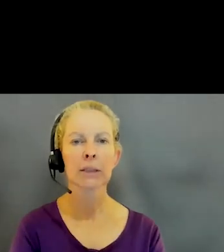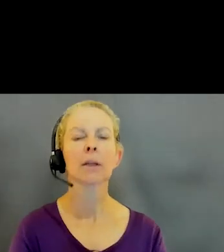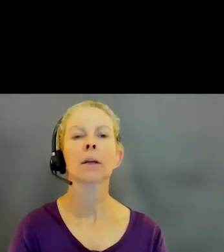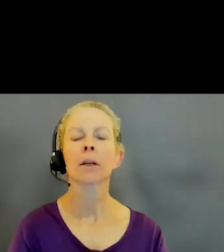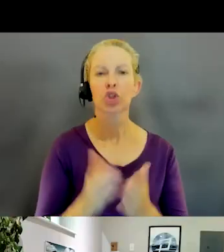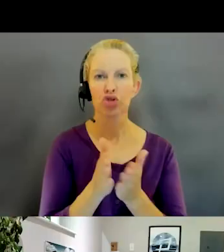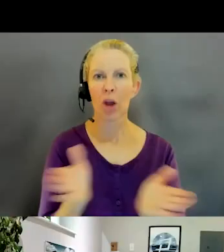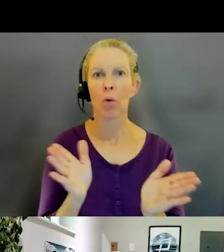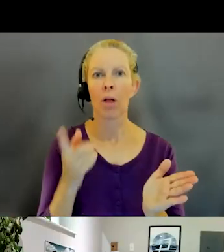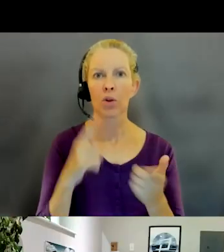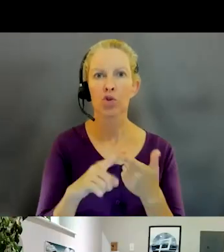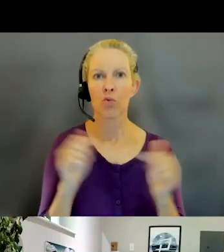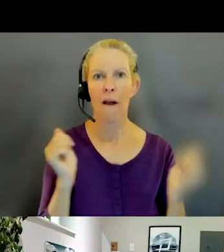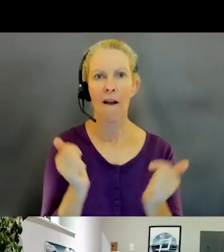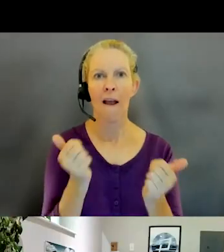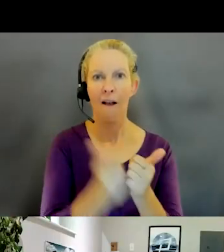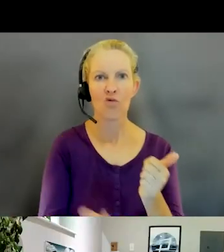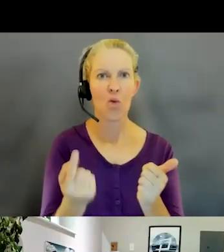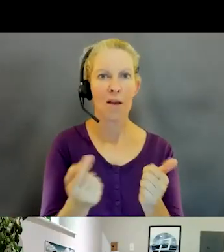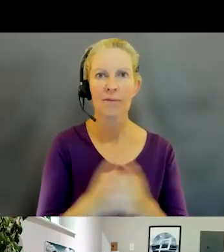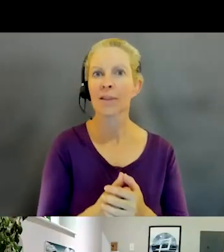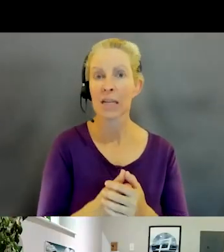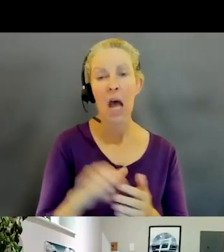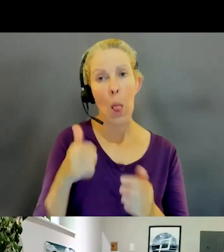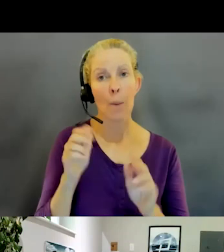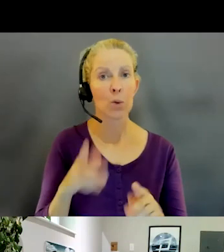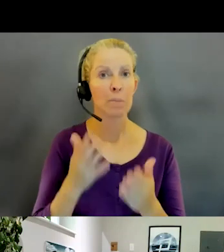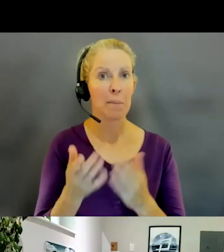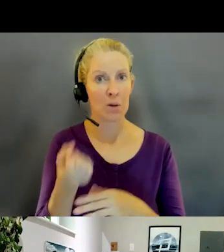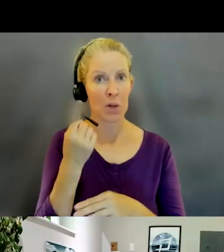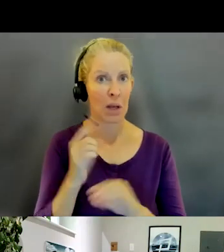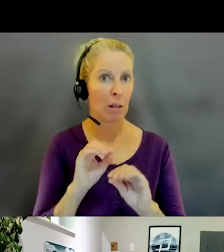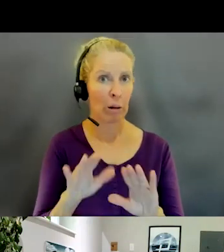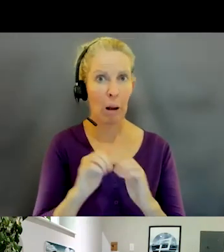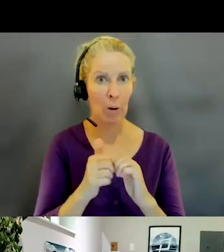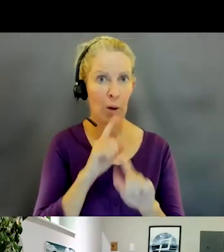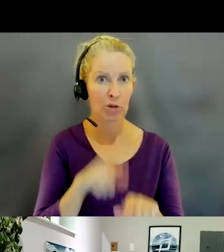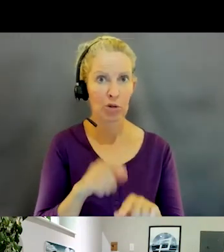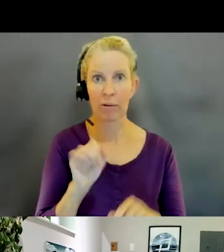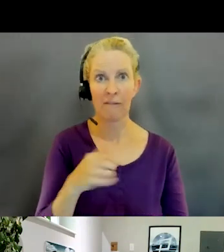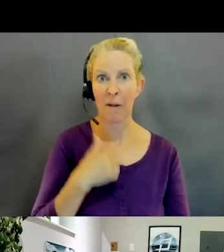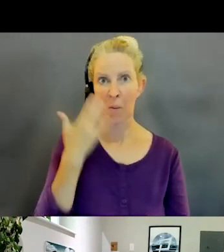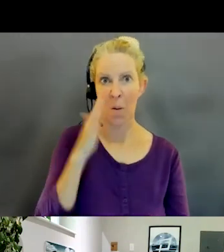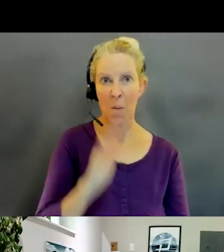we have a great audience in chat. >> Jay: Yeah. Can and perhaps